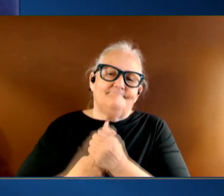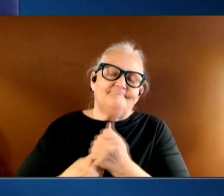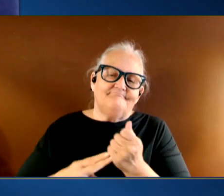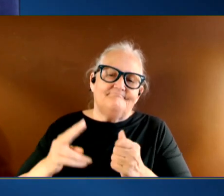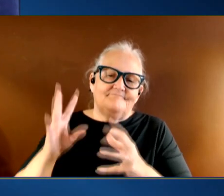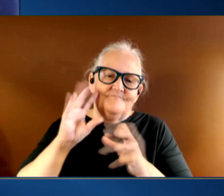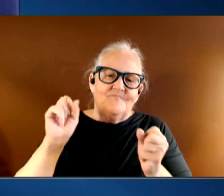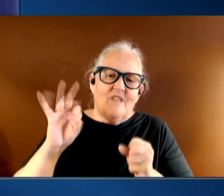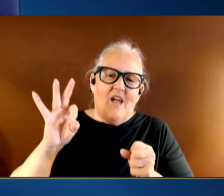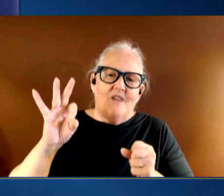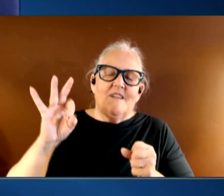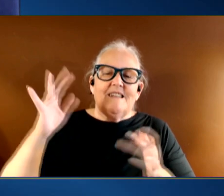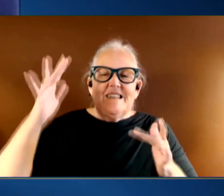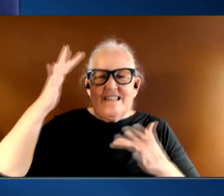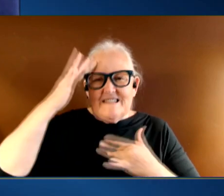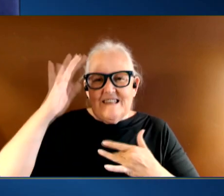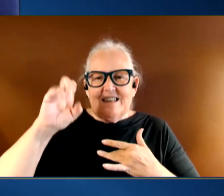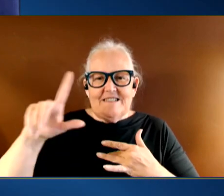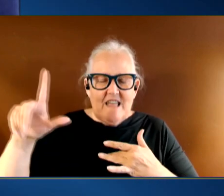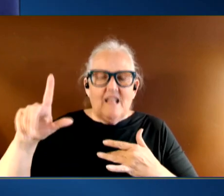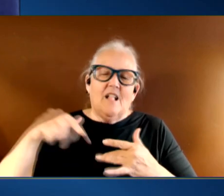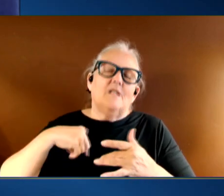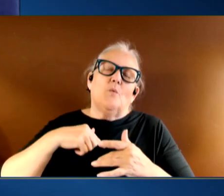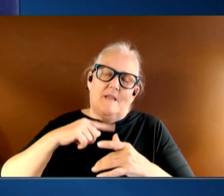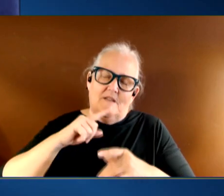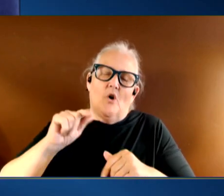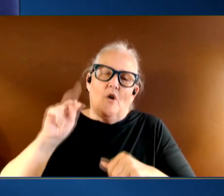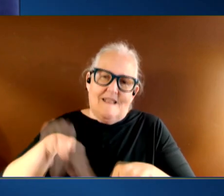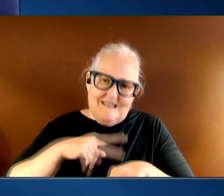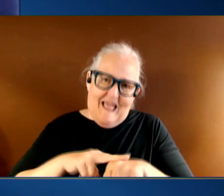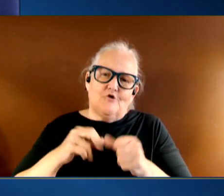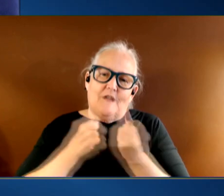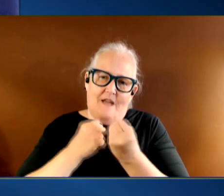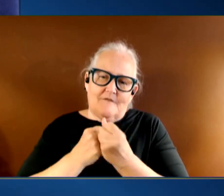cell disease advocacy organization. But the other co-founder is my late and great brother,